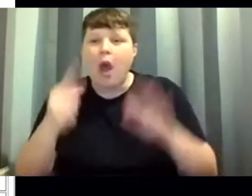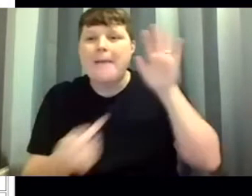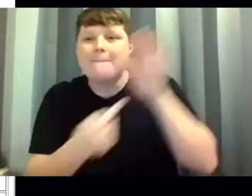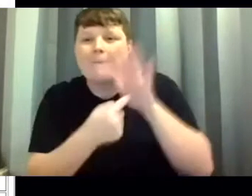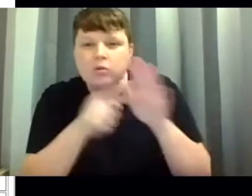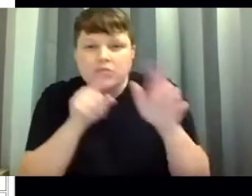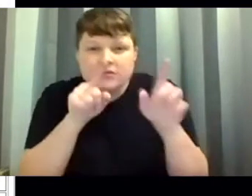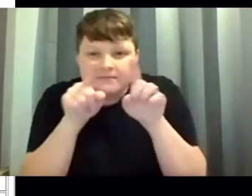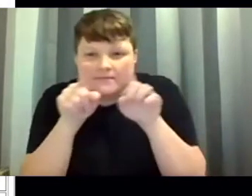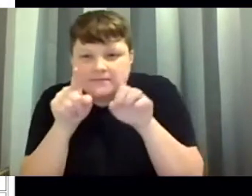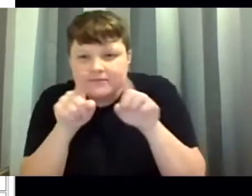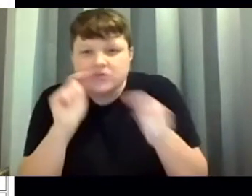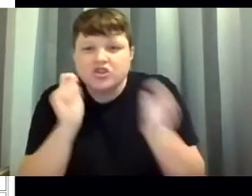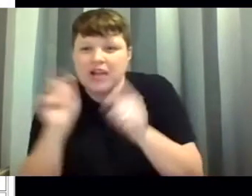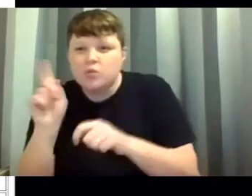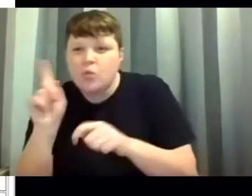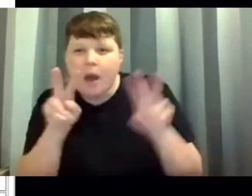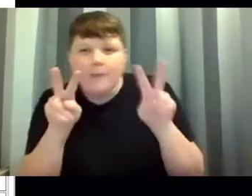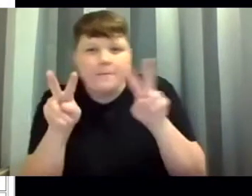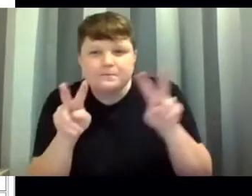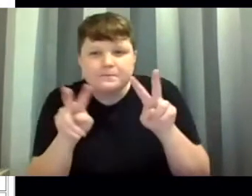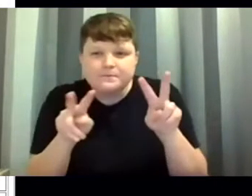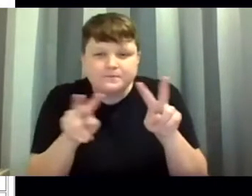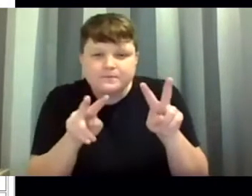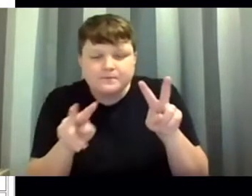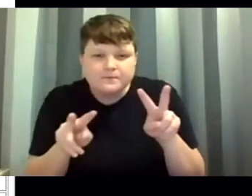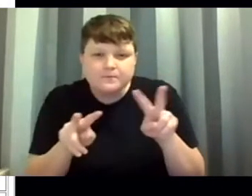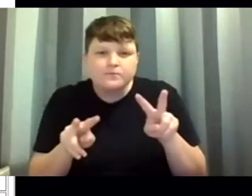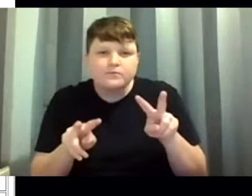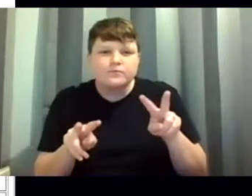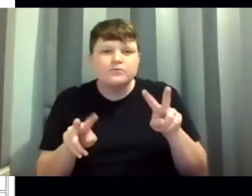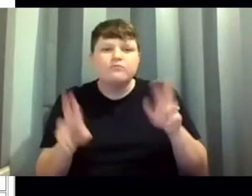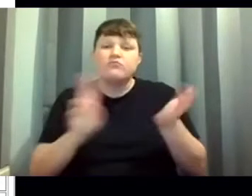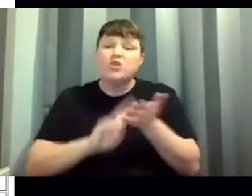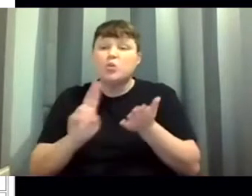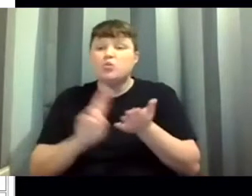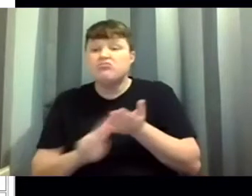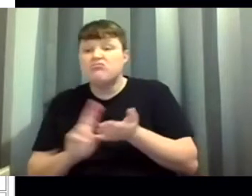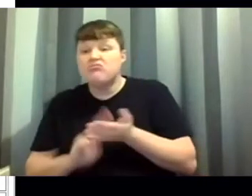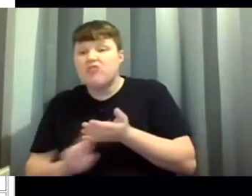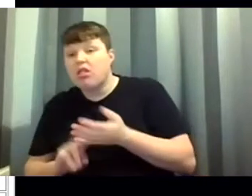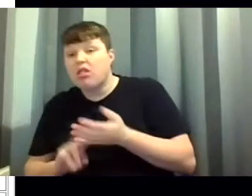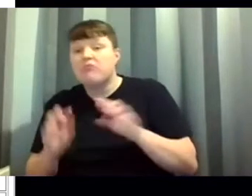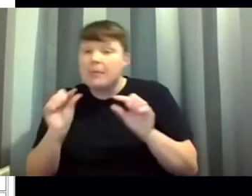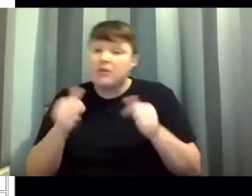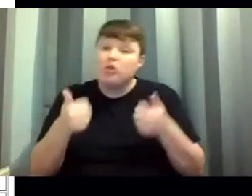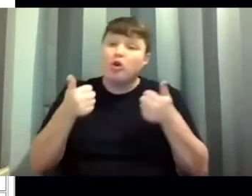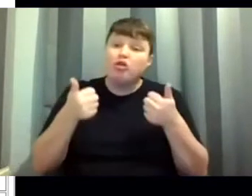that have changed. And, in this case, it hasn't: it's neutral (maybe slightly good), which is good!